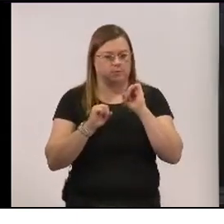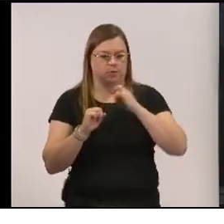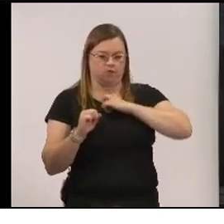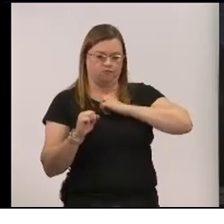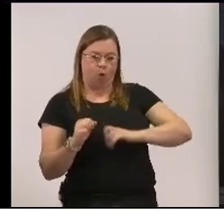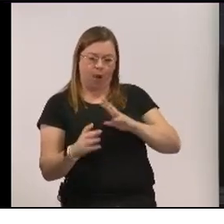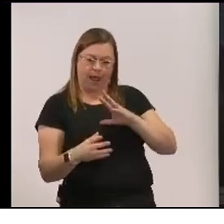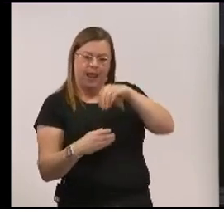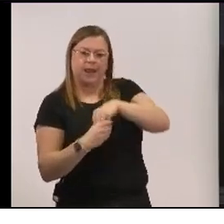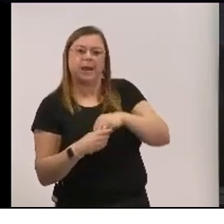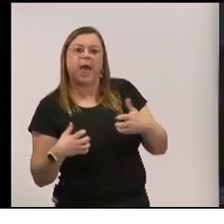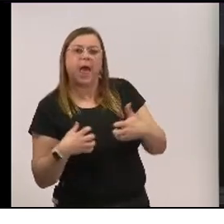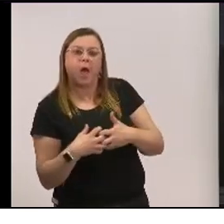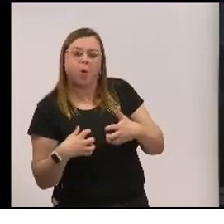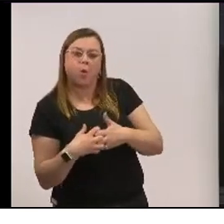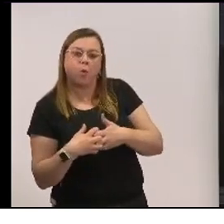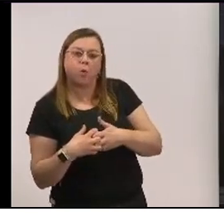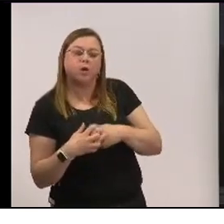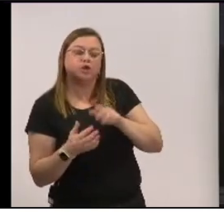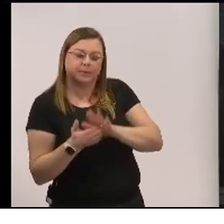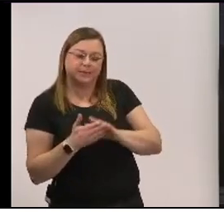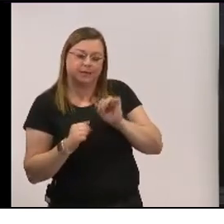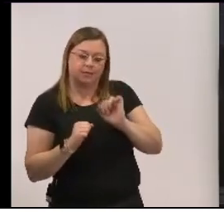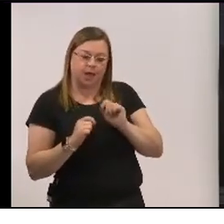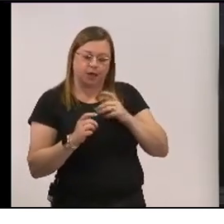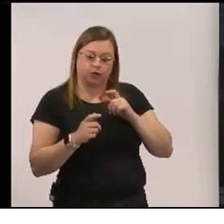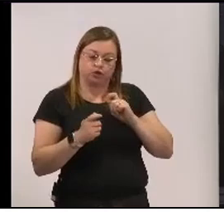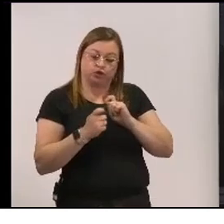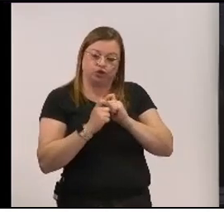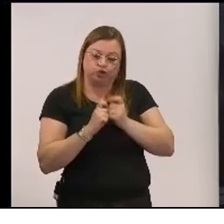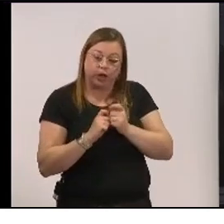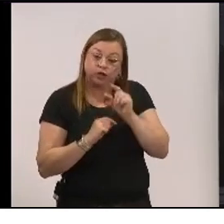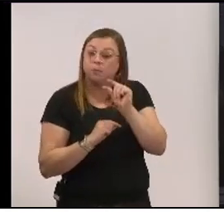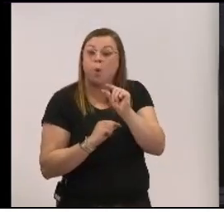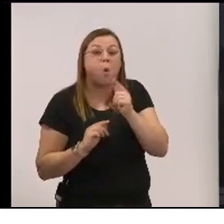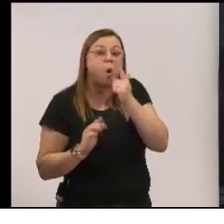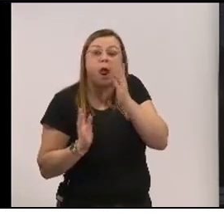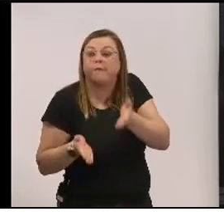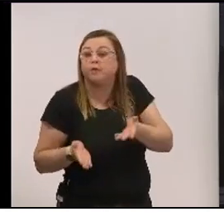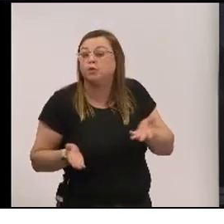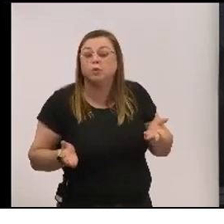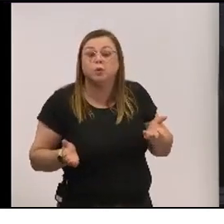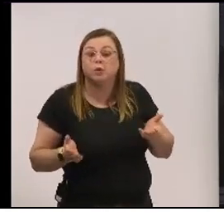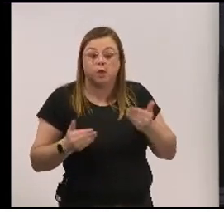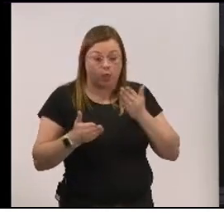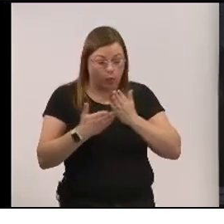plays and the small changes that they can make along the way in their roles.